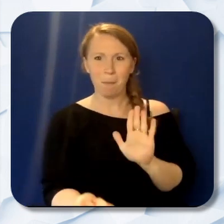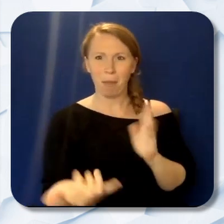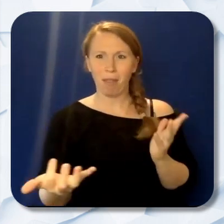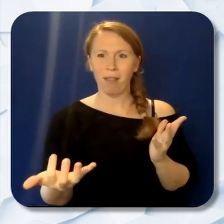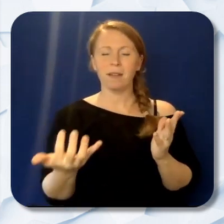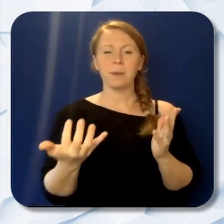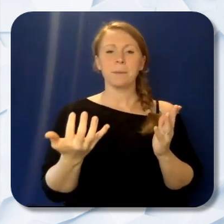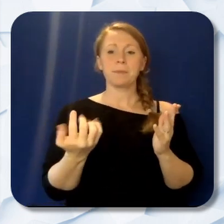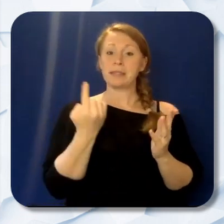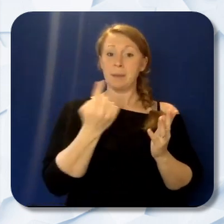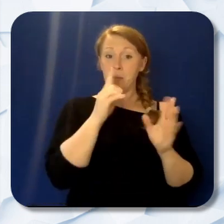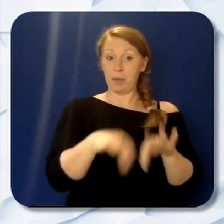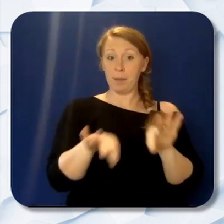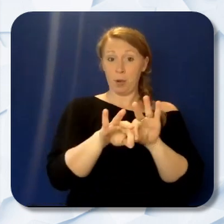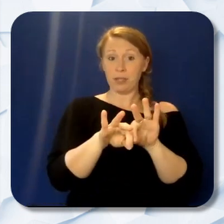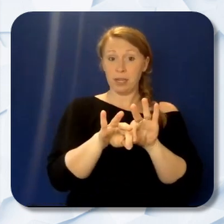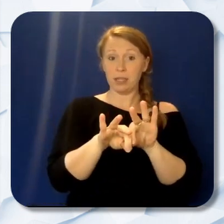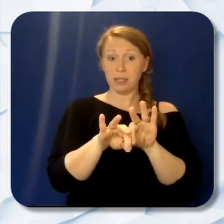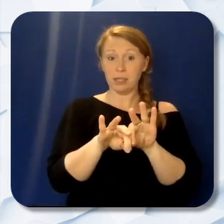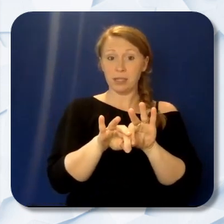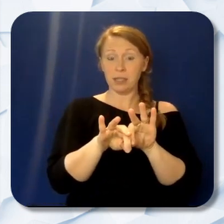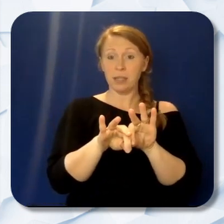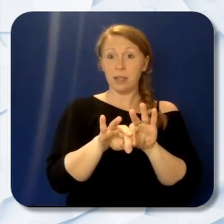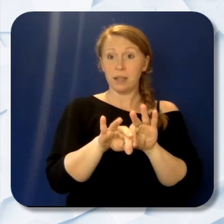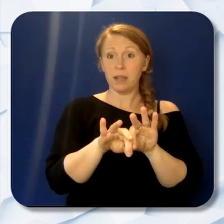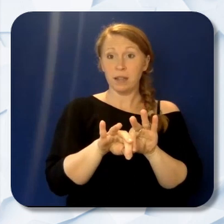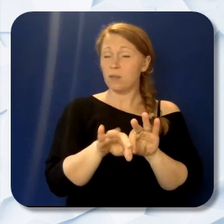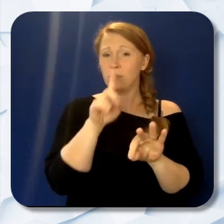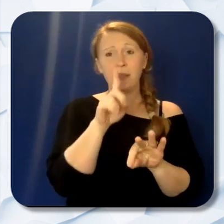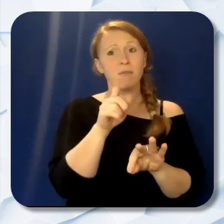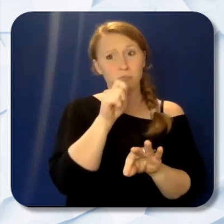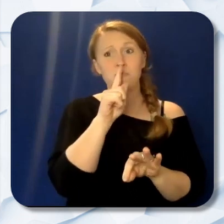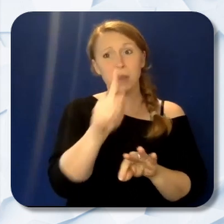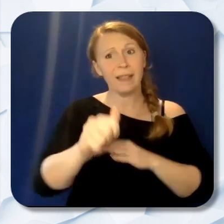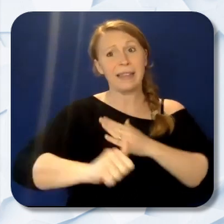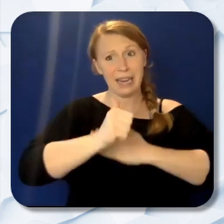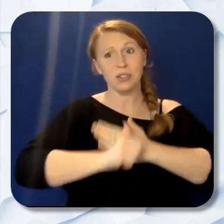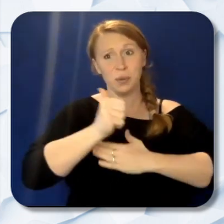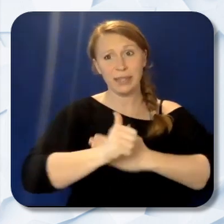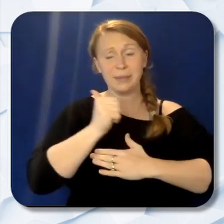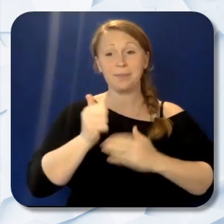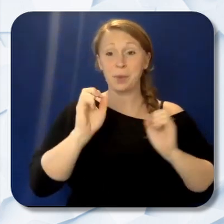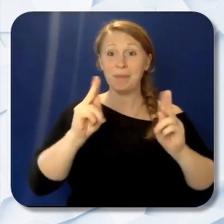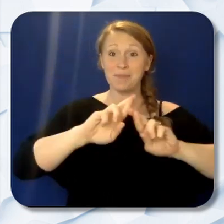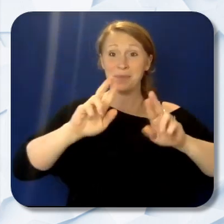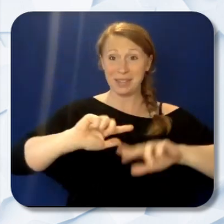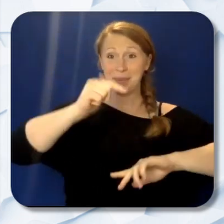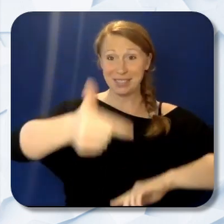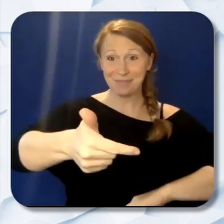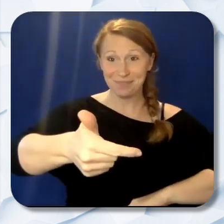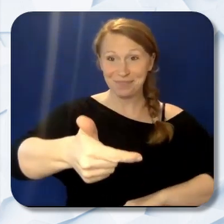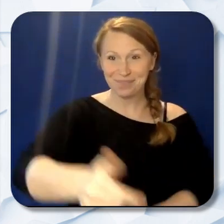important to know is that these are so dangerous. Four out of ten pills that our lab, our DEA lab